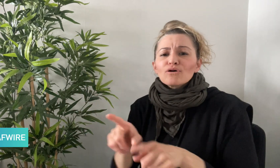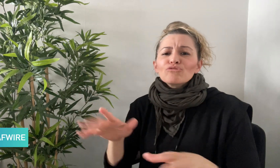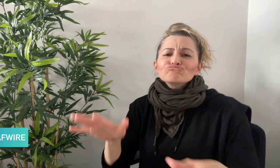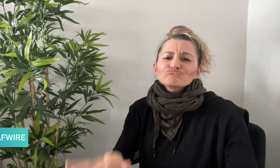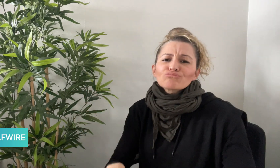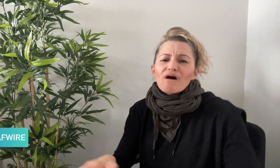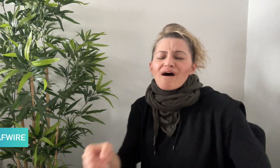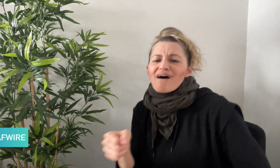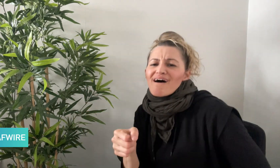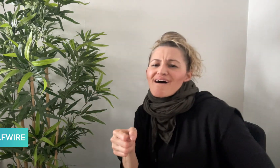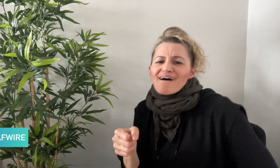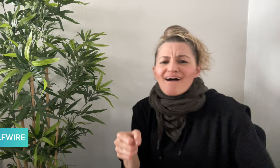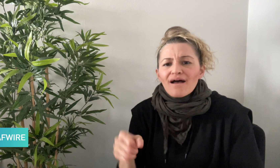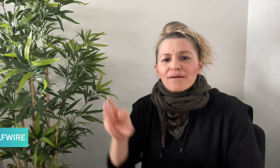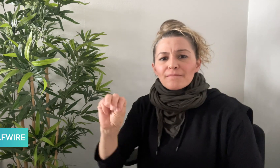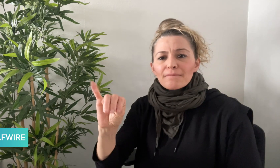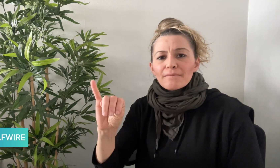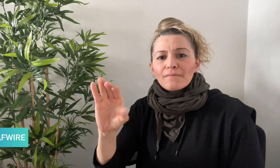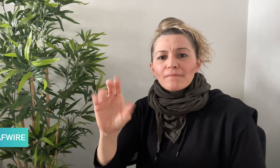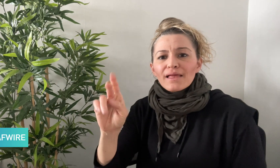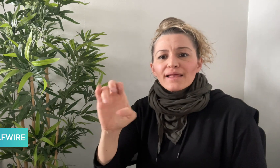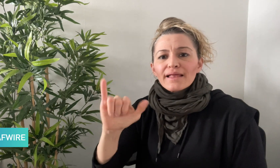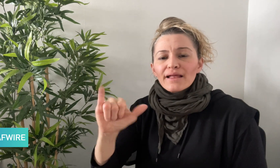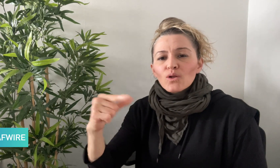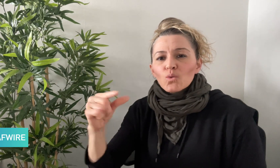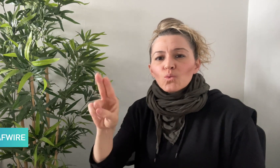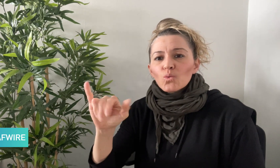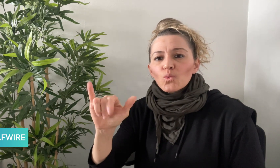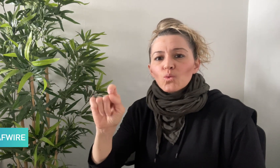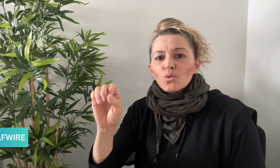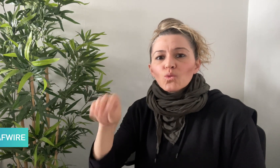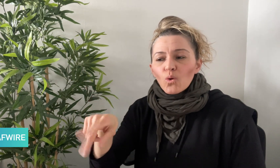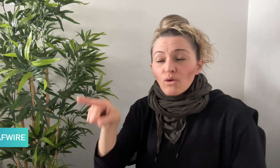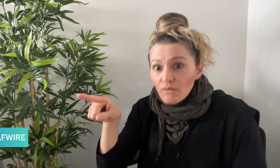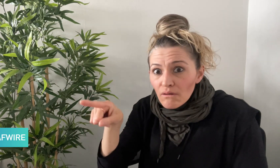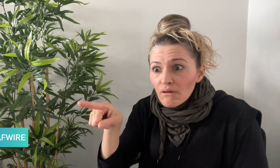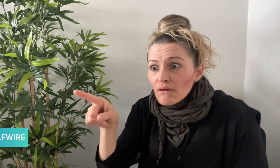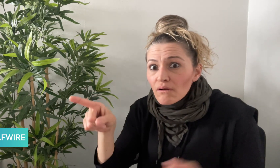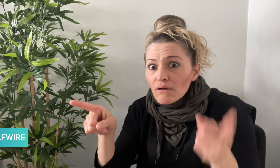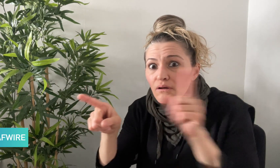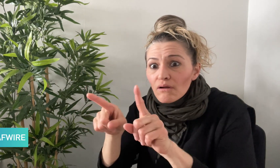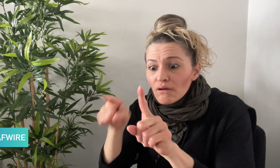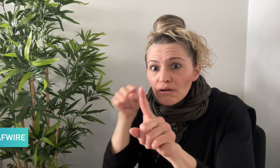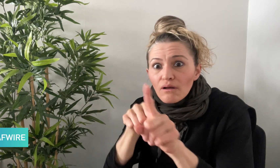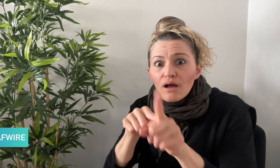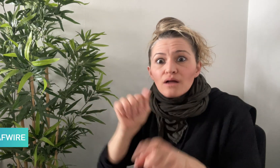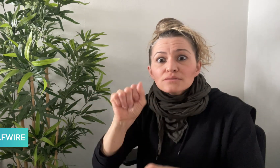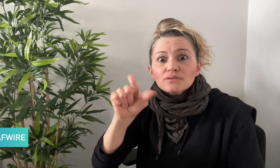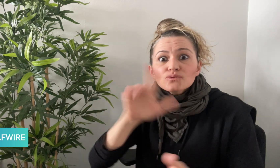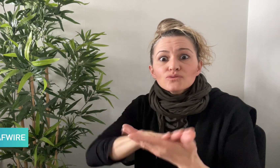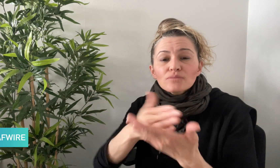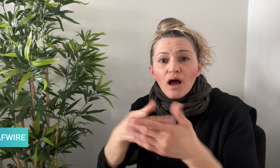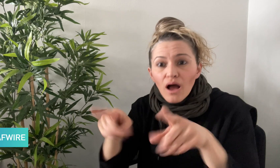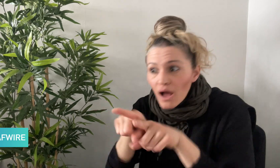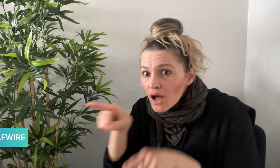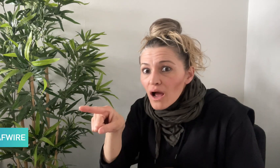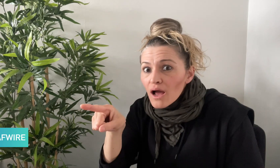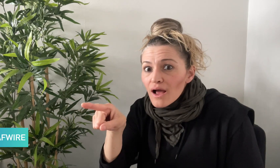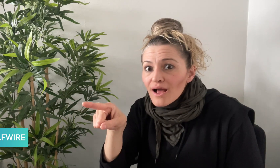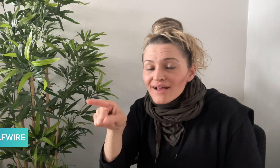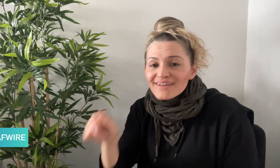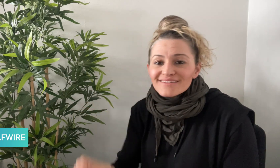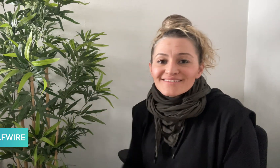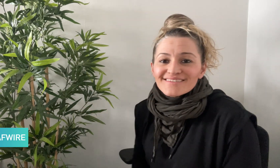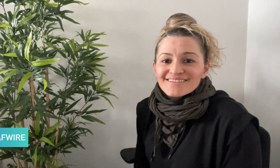was also seen with an ASL interpreter on the red carpet as well.